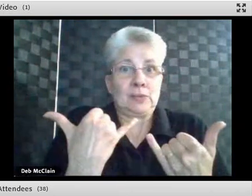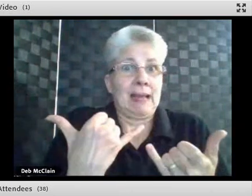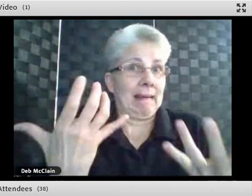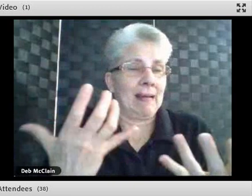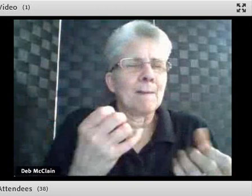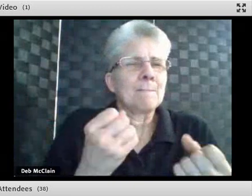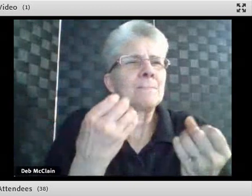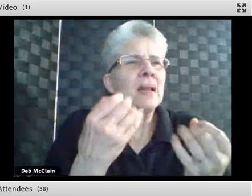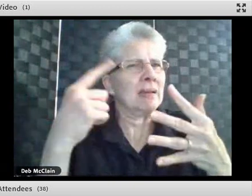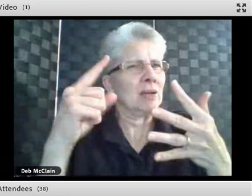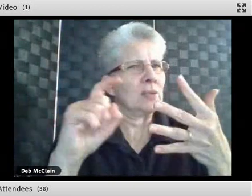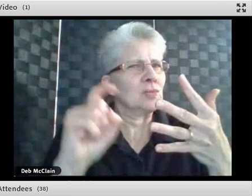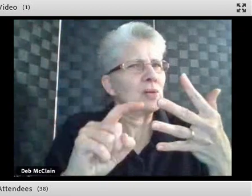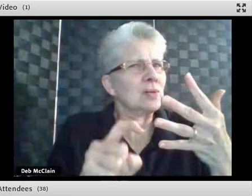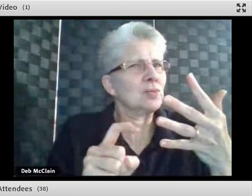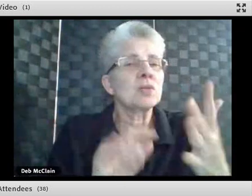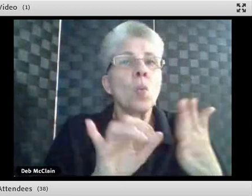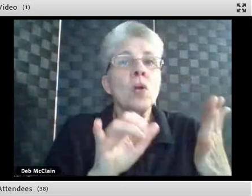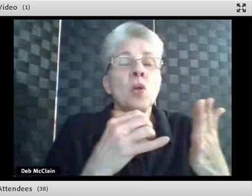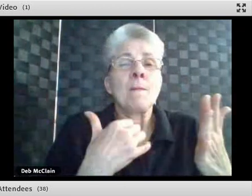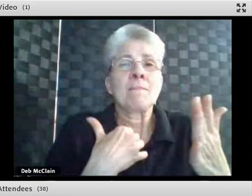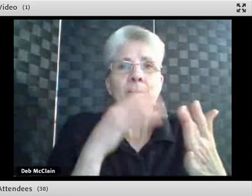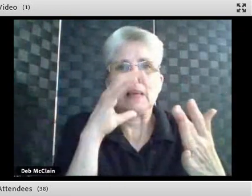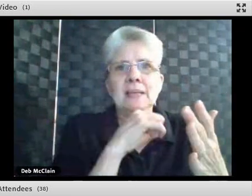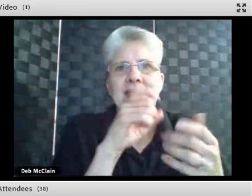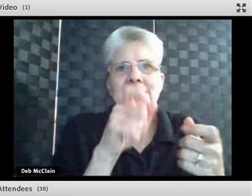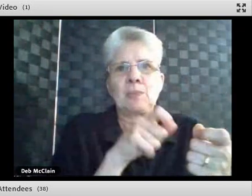There are lots of places where you might be missing certain pieces